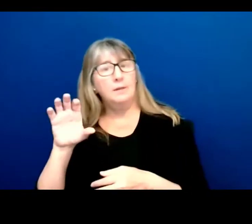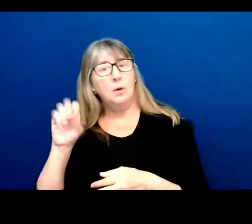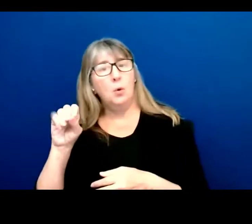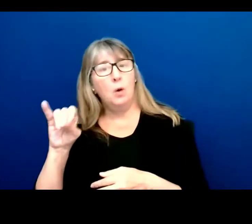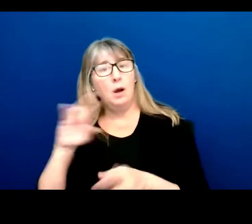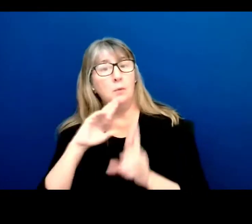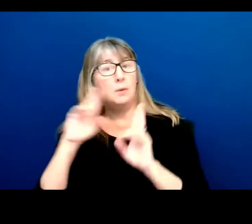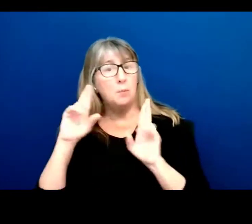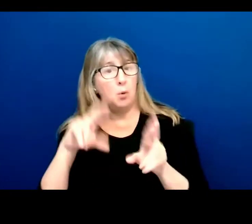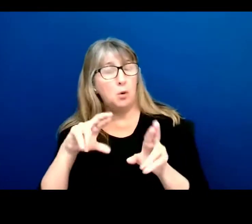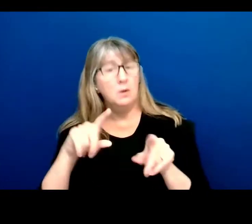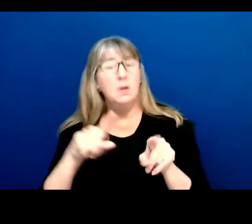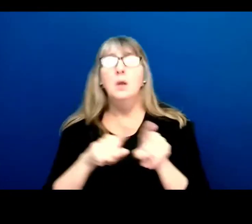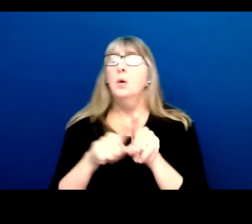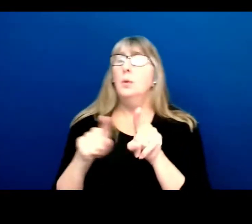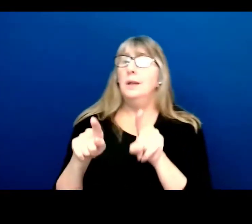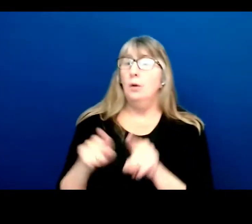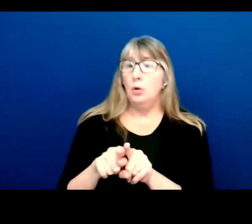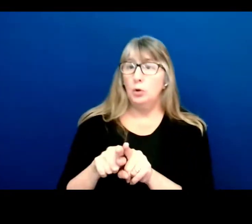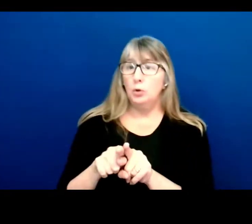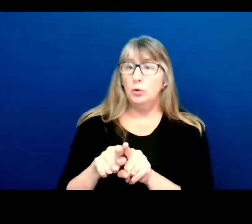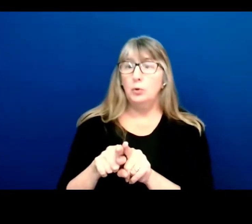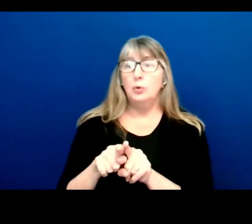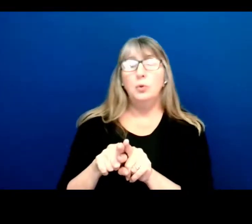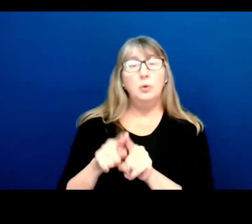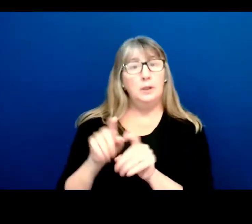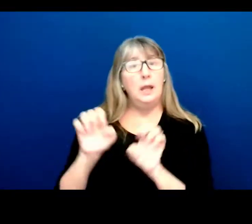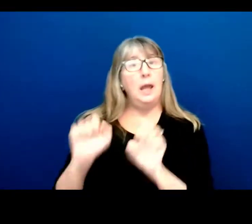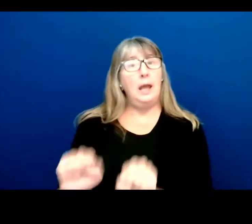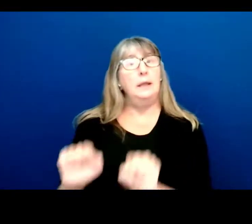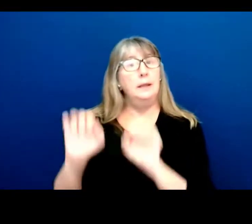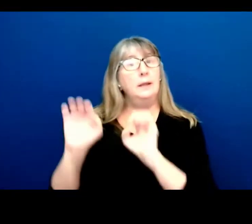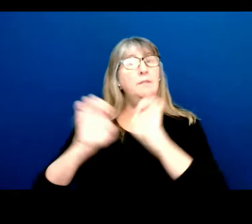we also can evaluate that too for other support.